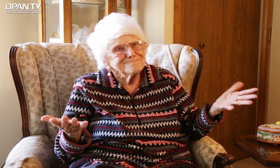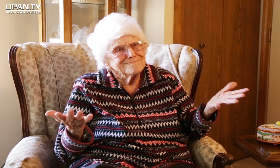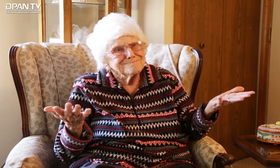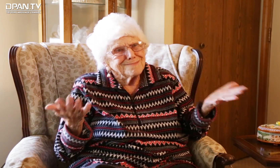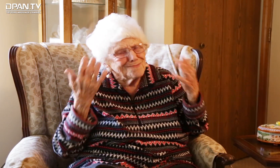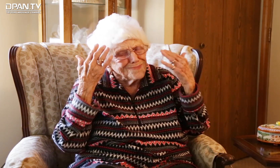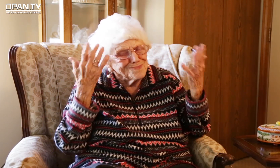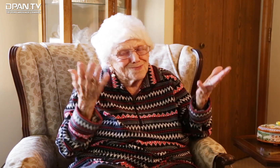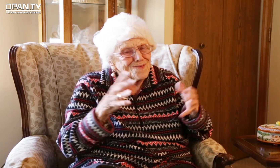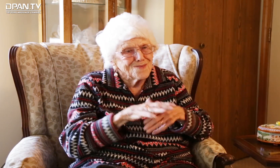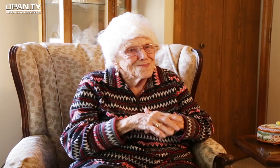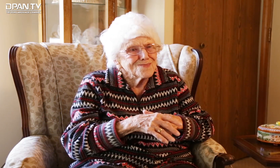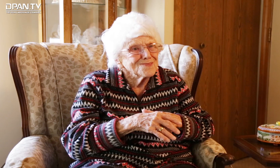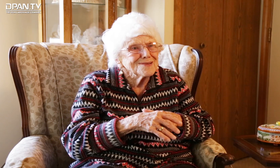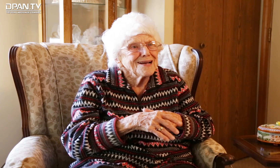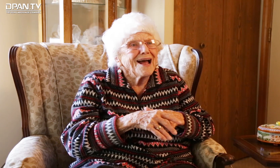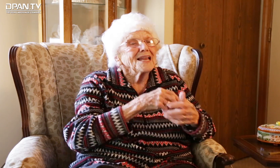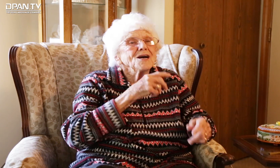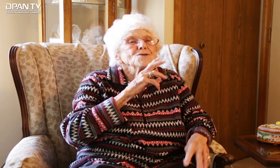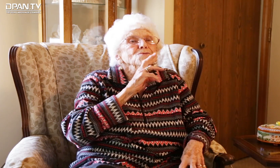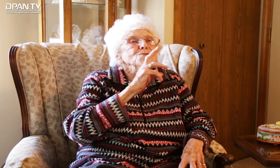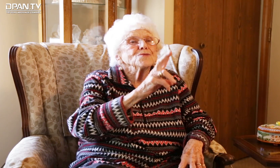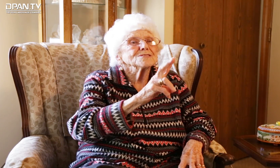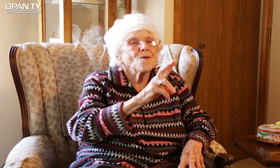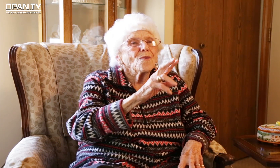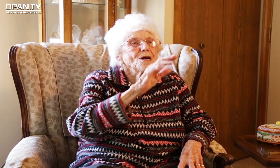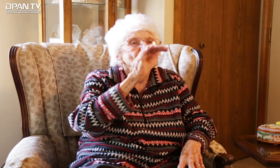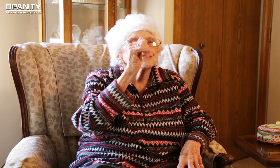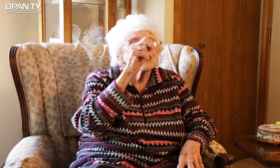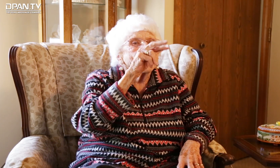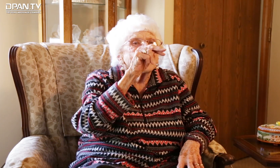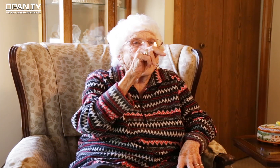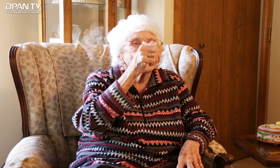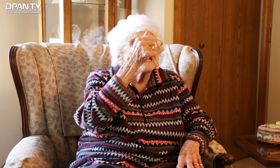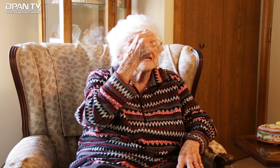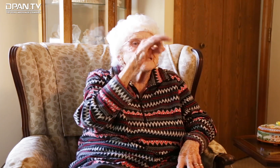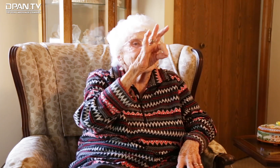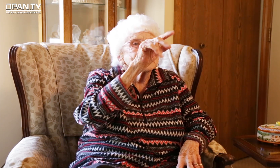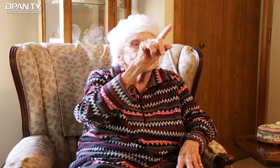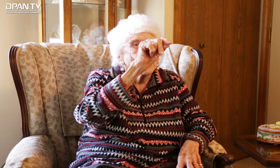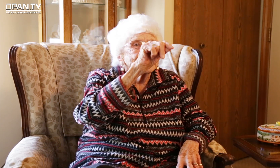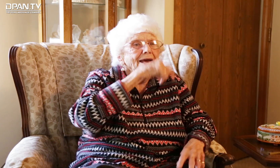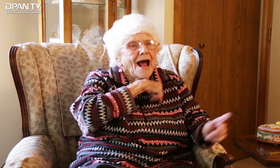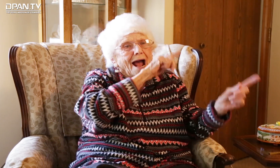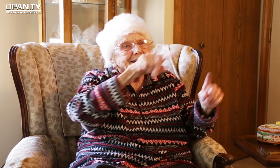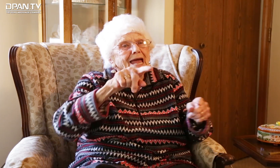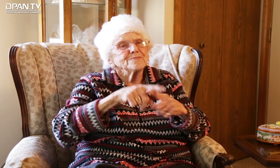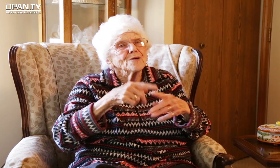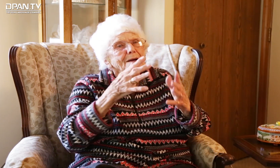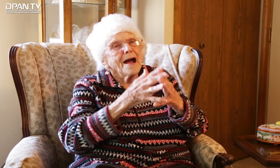How he got hurt... I don't know. At two years old in January 1920,